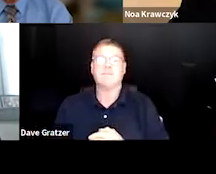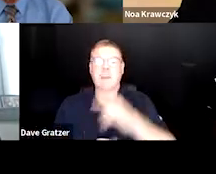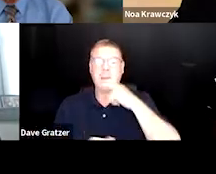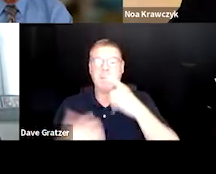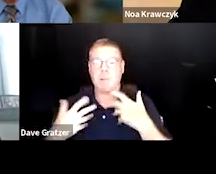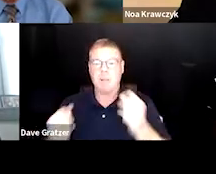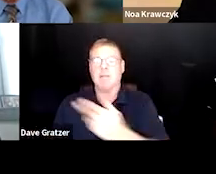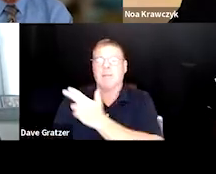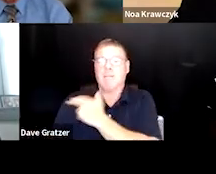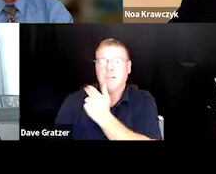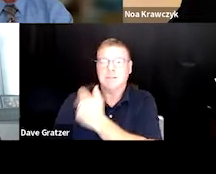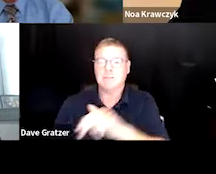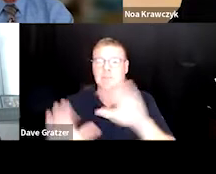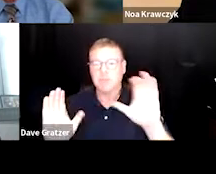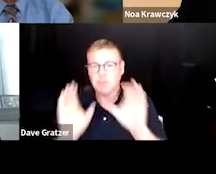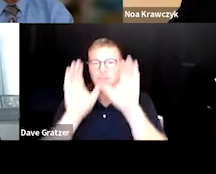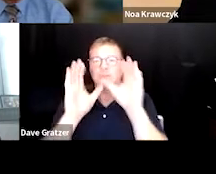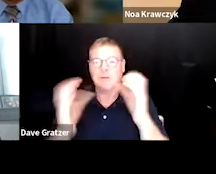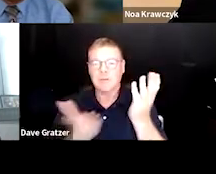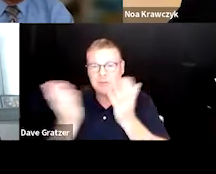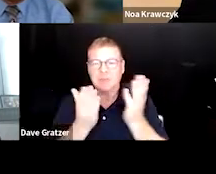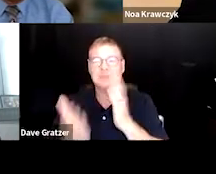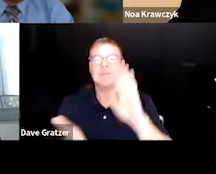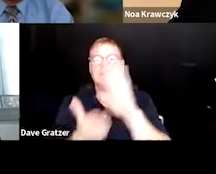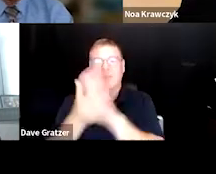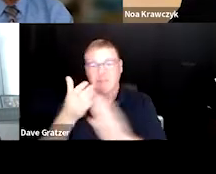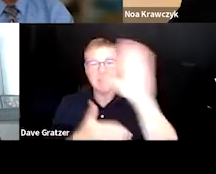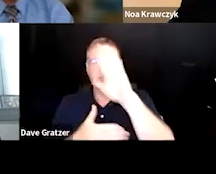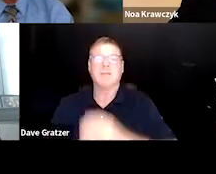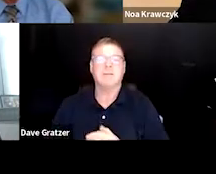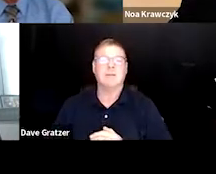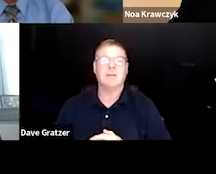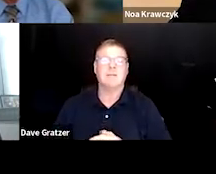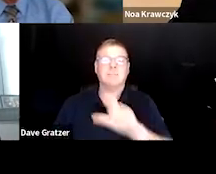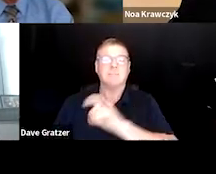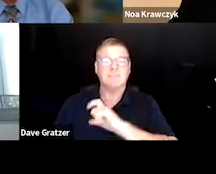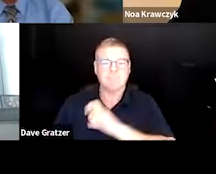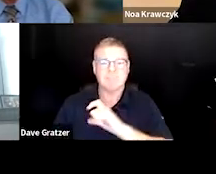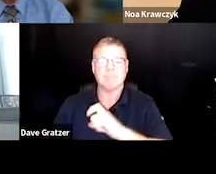hospitals, crisis services, academia, law enforcement, the judiciary,